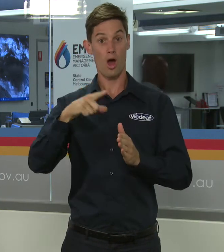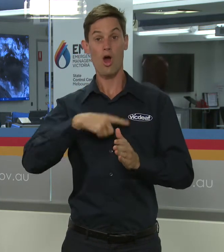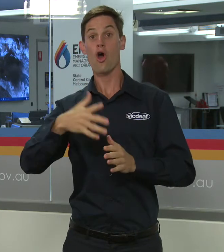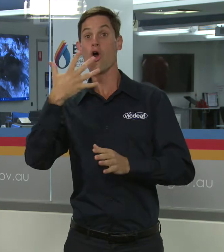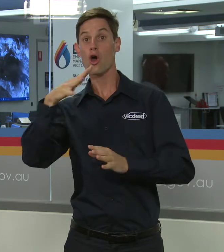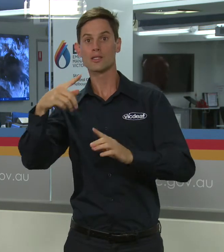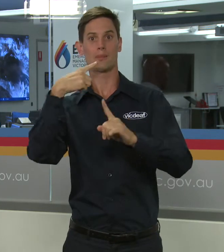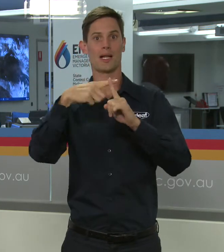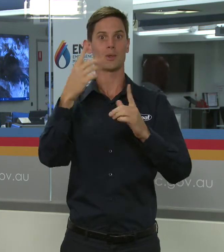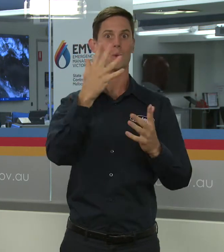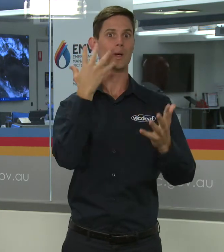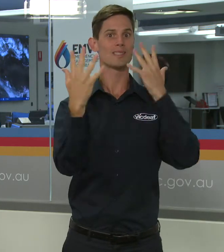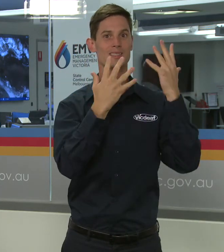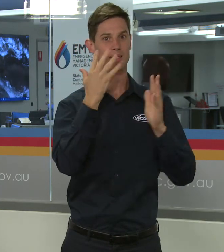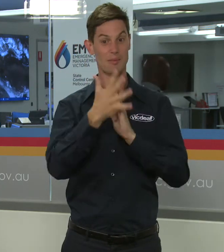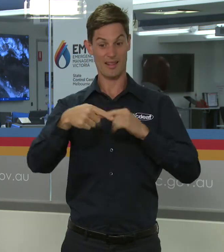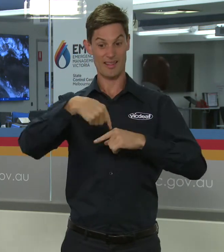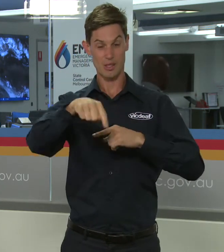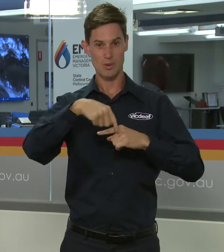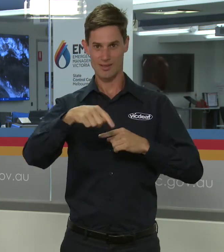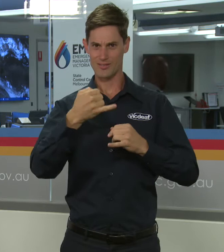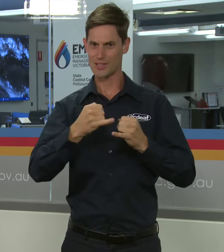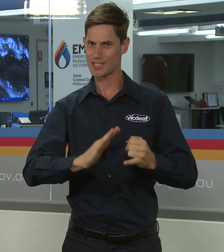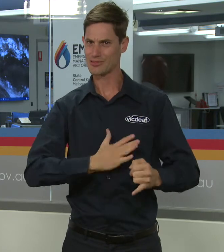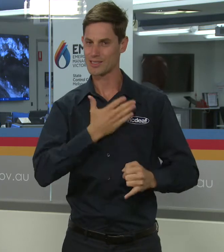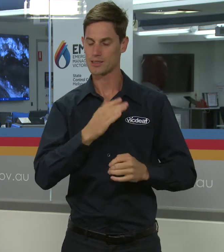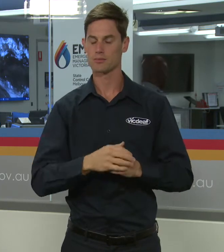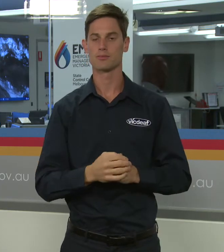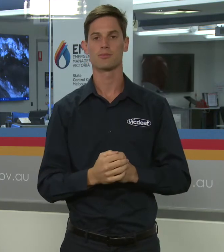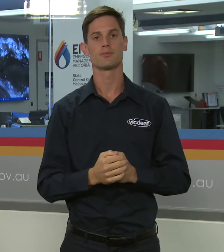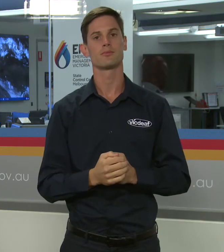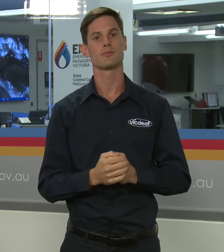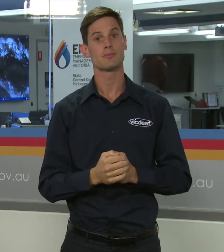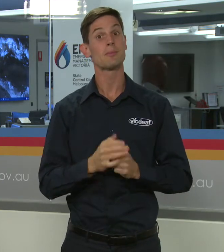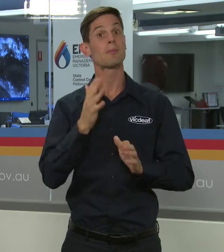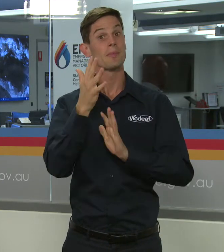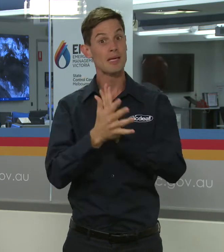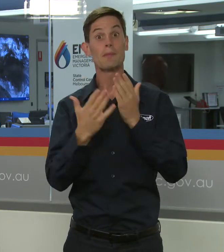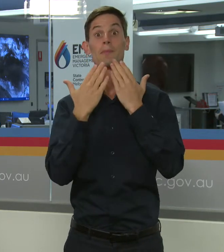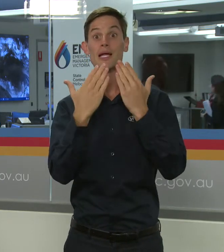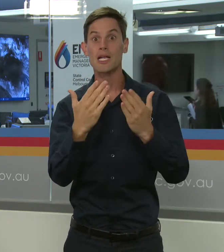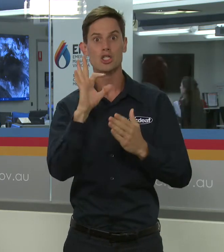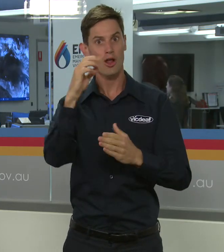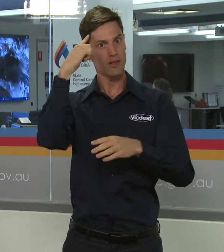So it’s interesting - interesting week. Take it that we still could have a fire season ahead of us.